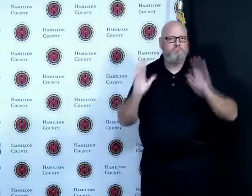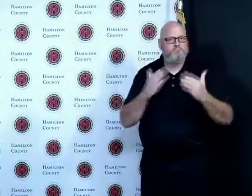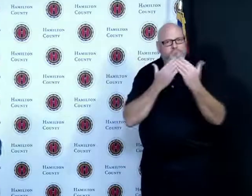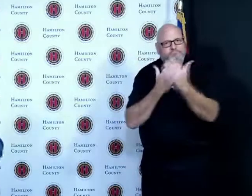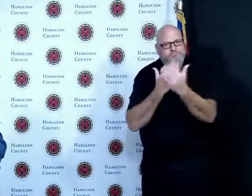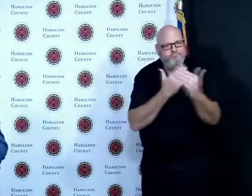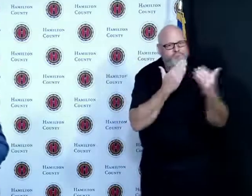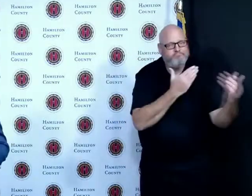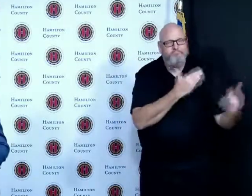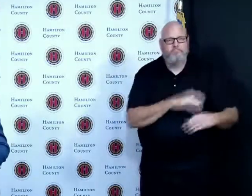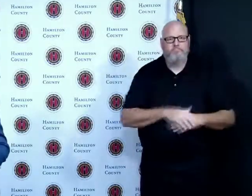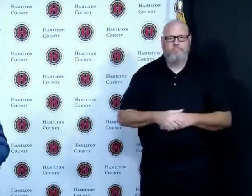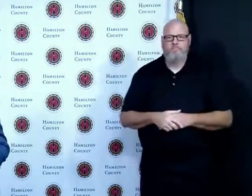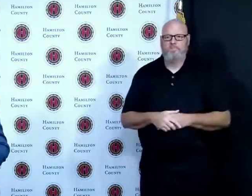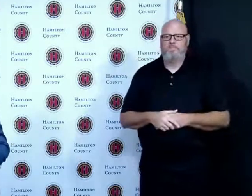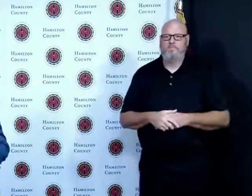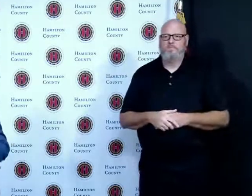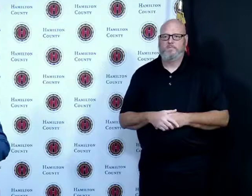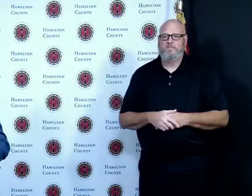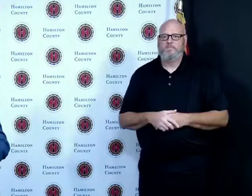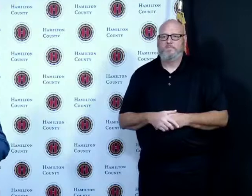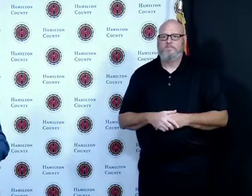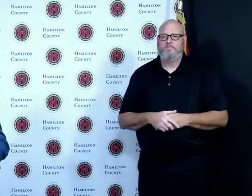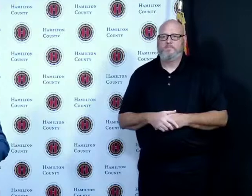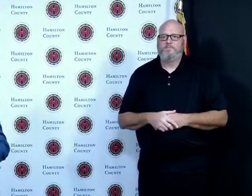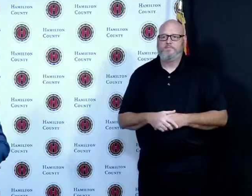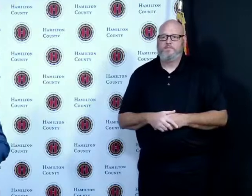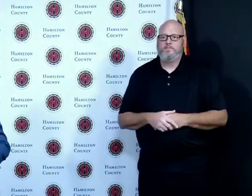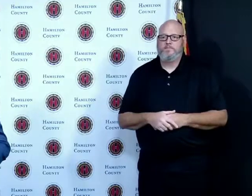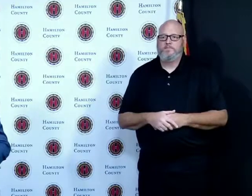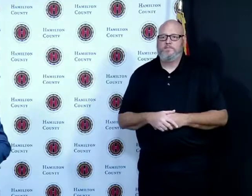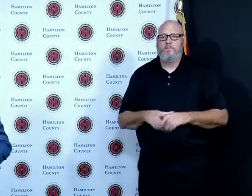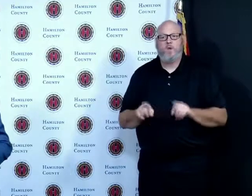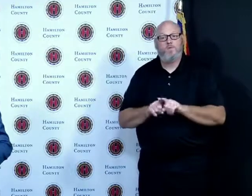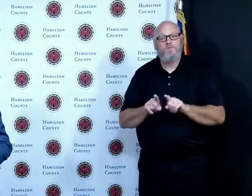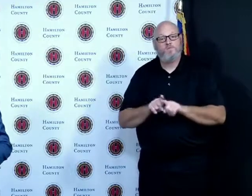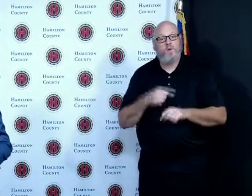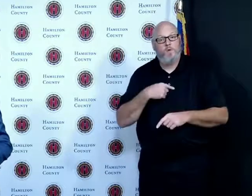I also want to reiterate you know Commissioner Driehaus just shared there are a lot of people